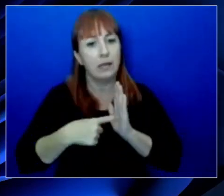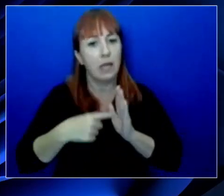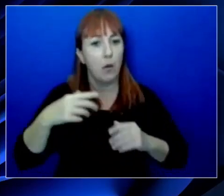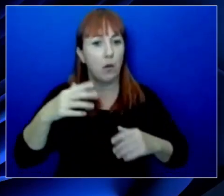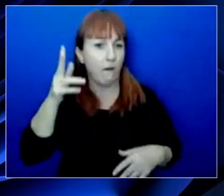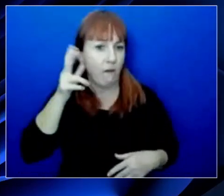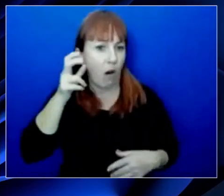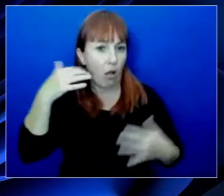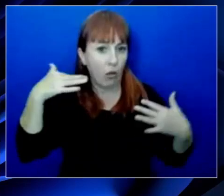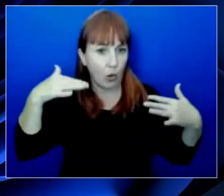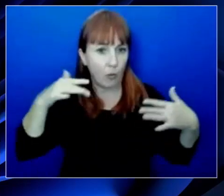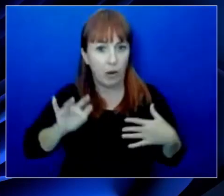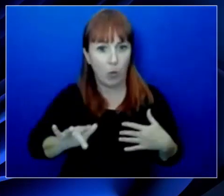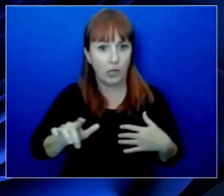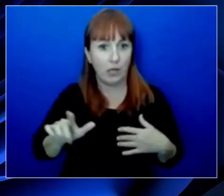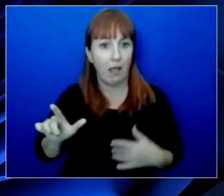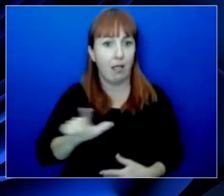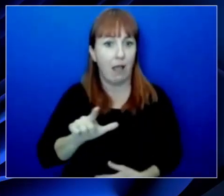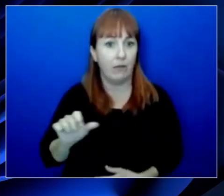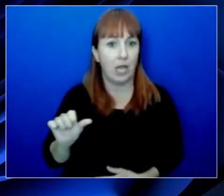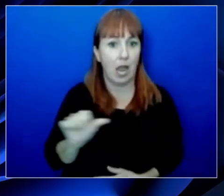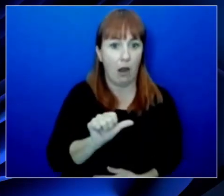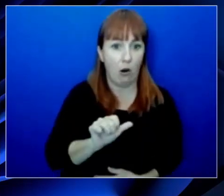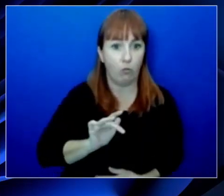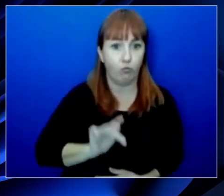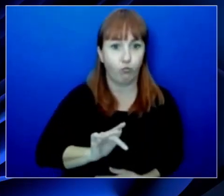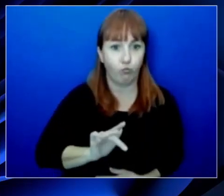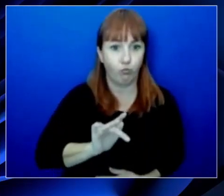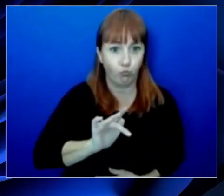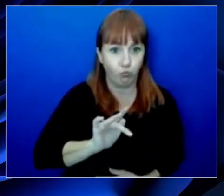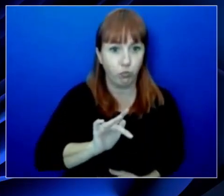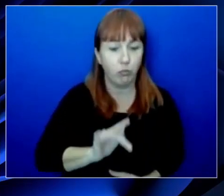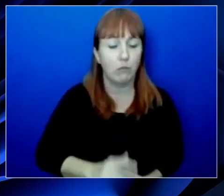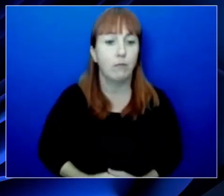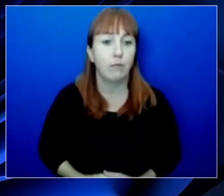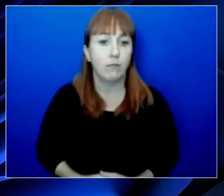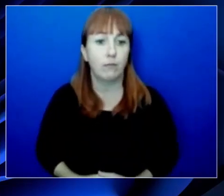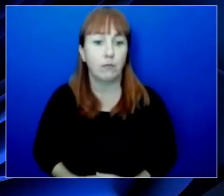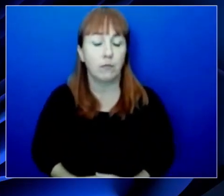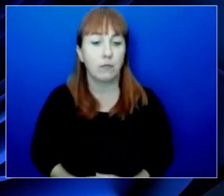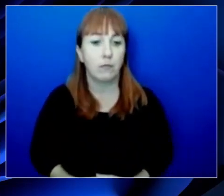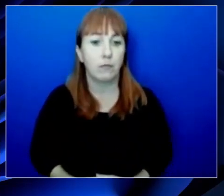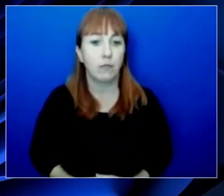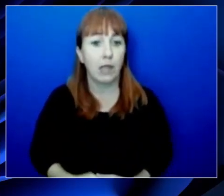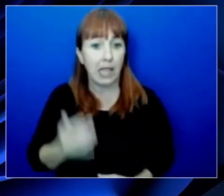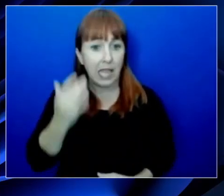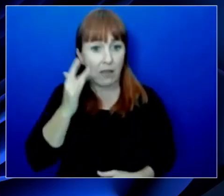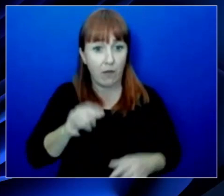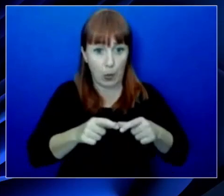I'm going to do that by pressing left Arrow, if I press the spacebar on this,